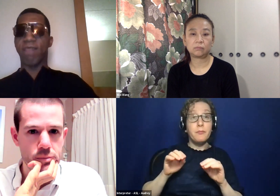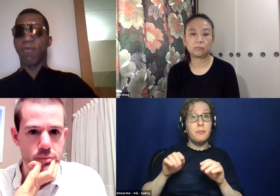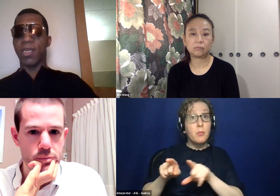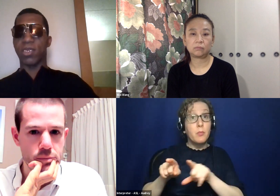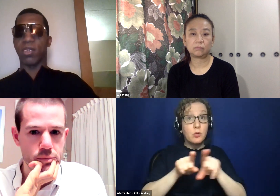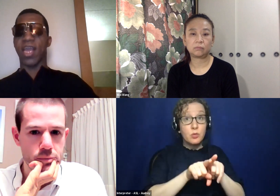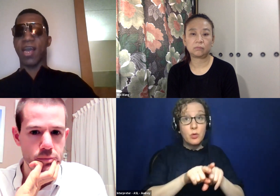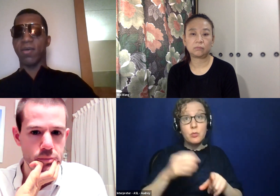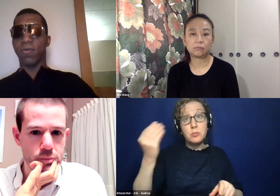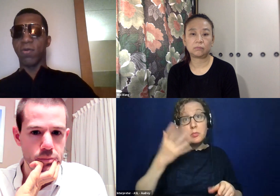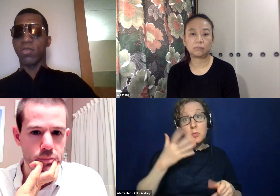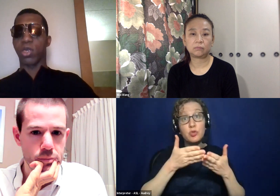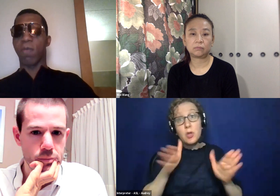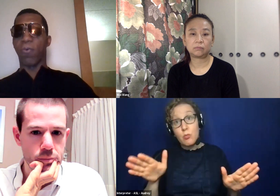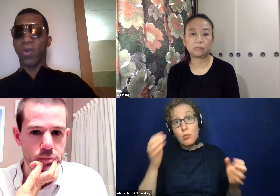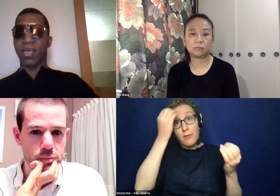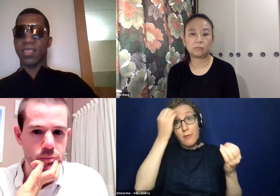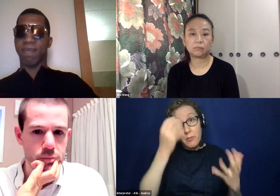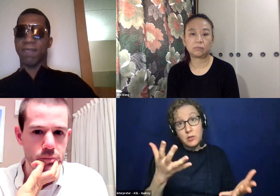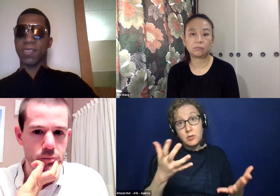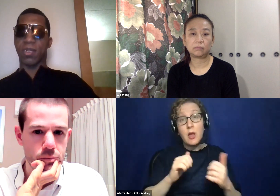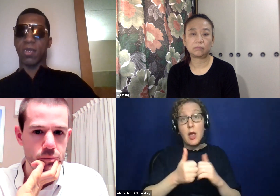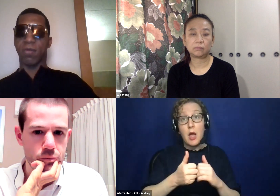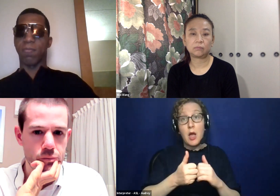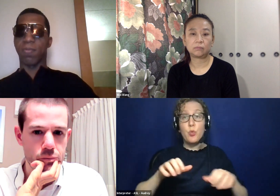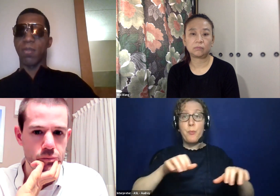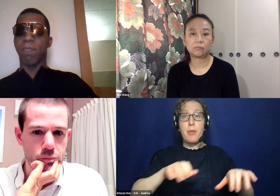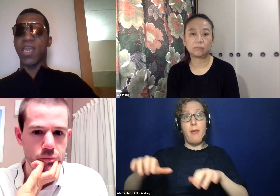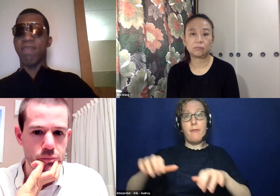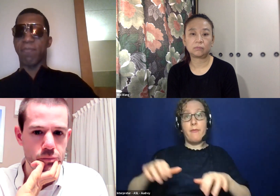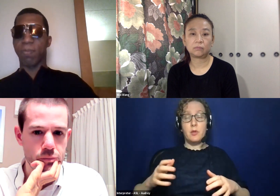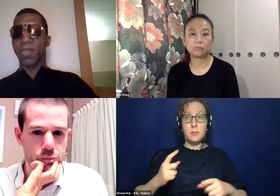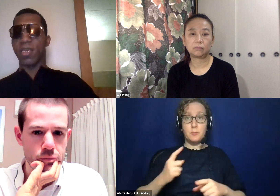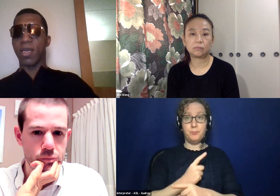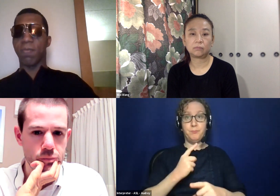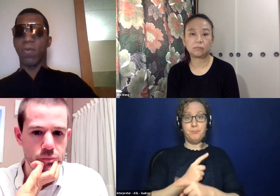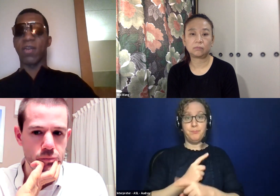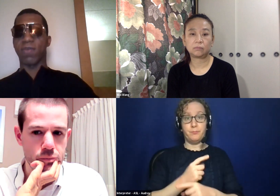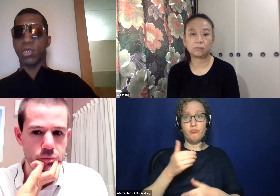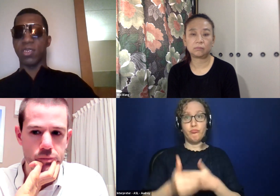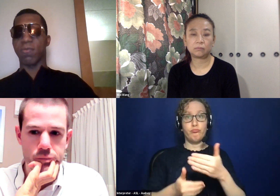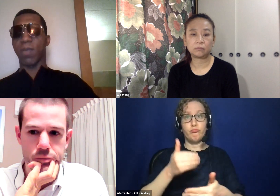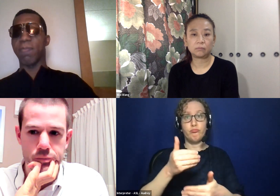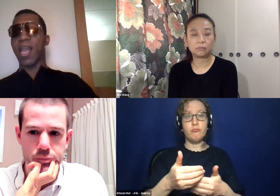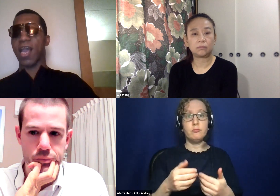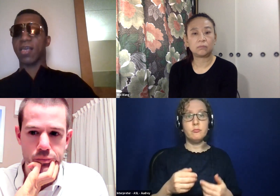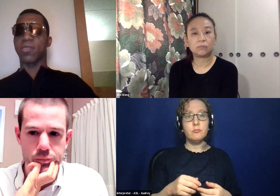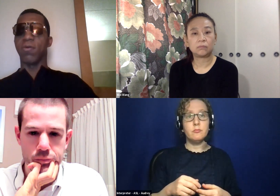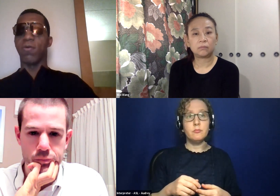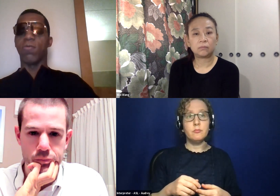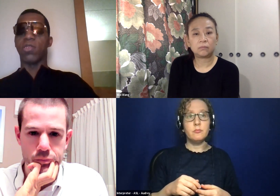information on how to comport ourselves and behave properly when questions were being asked,